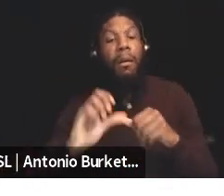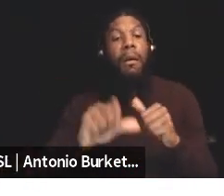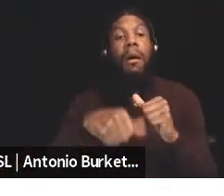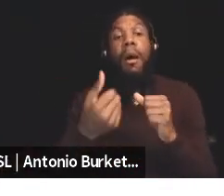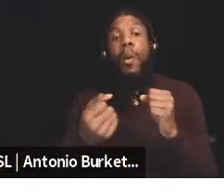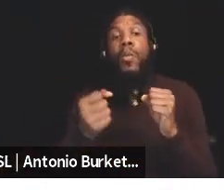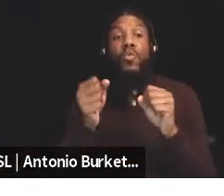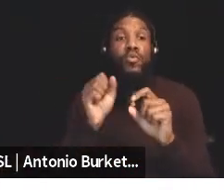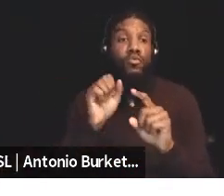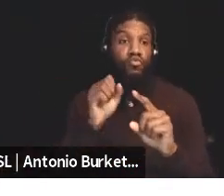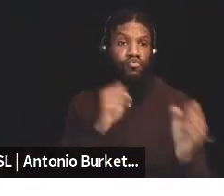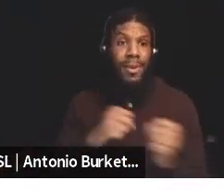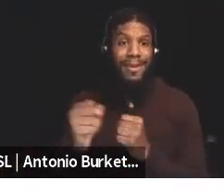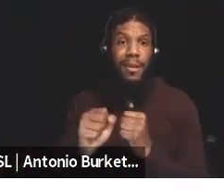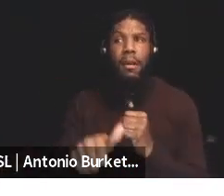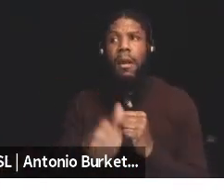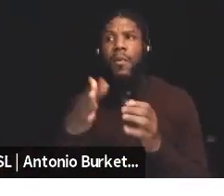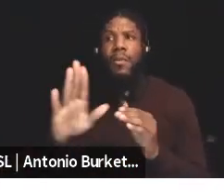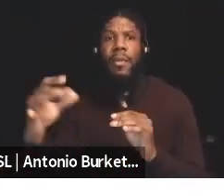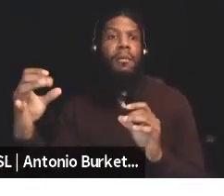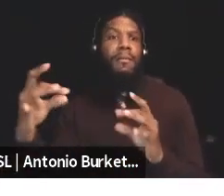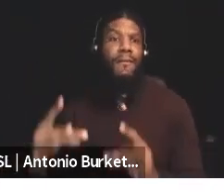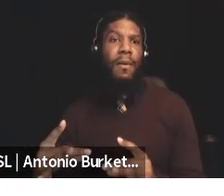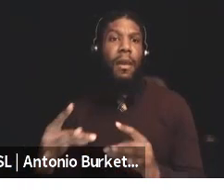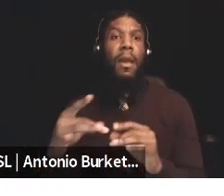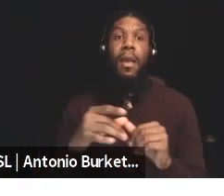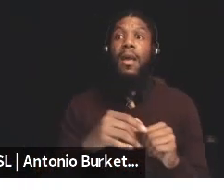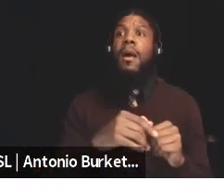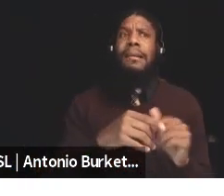"Here's the ask. I can't do that. What do you think I could do in response to make this more